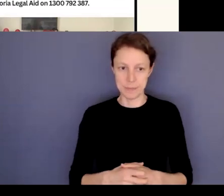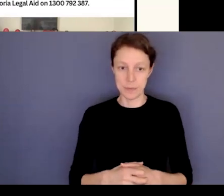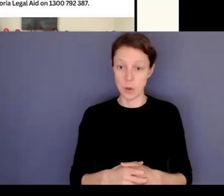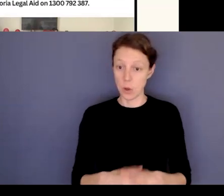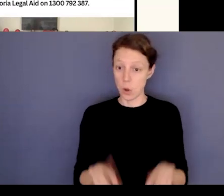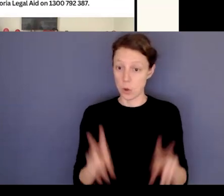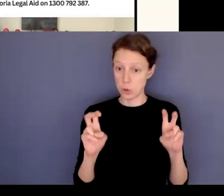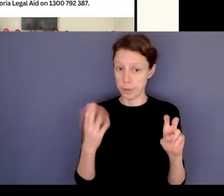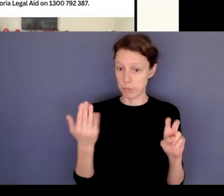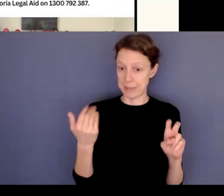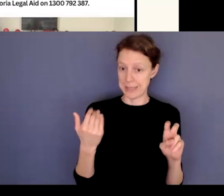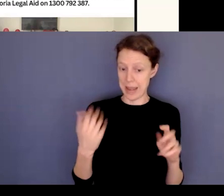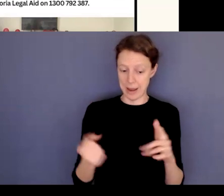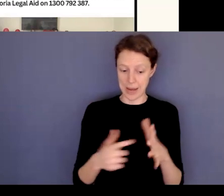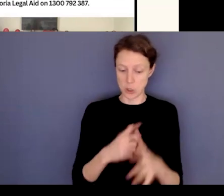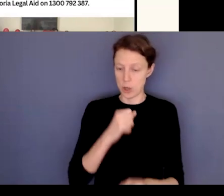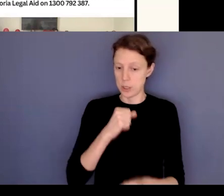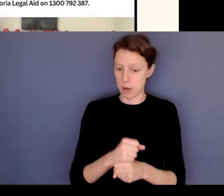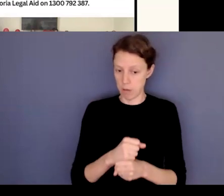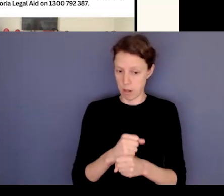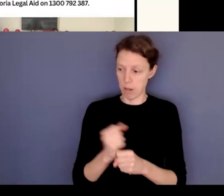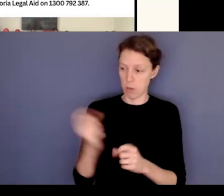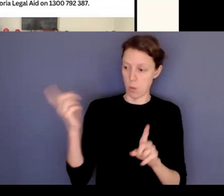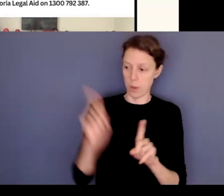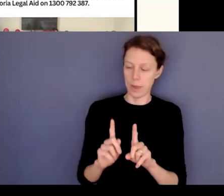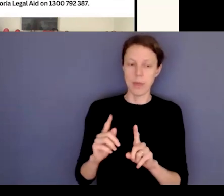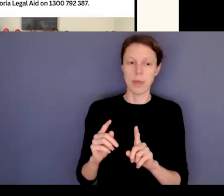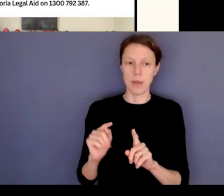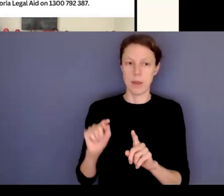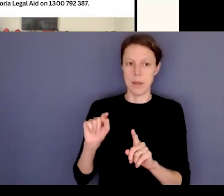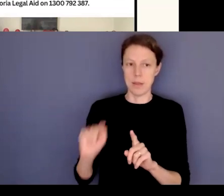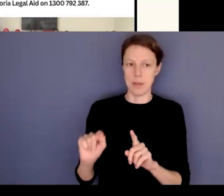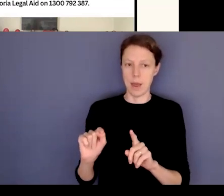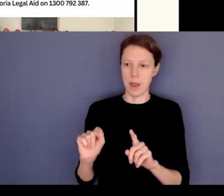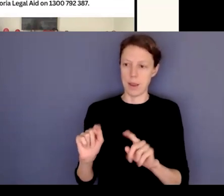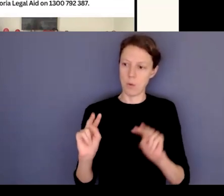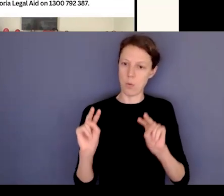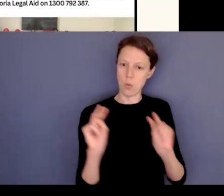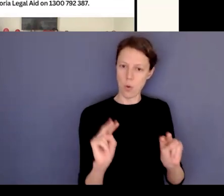General with us to launch our new strategy and our new